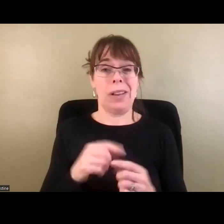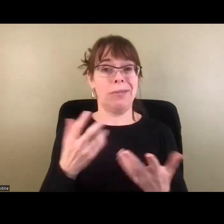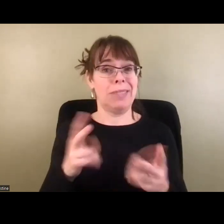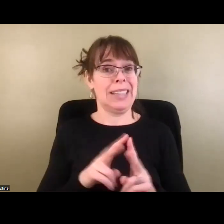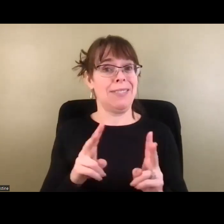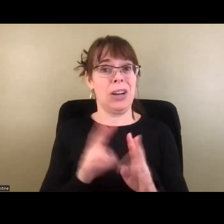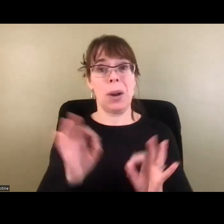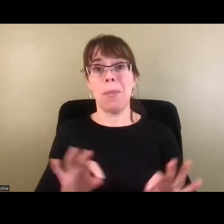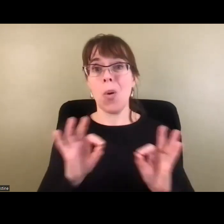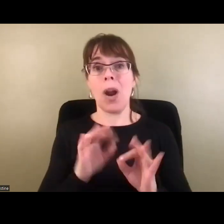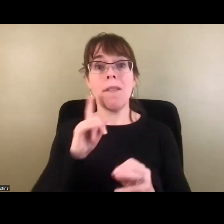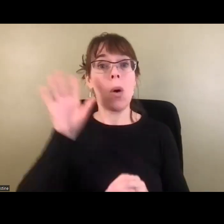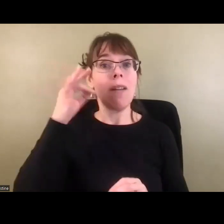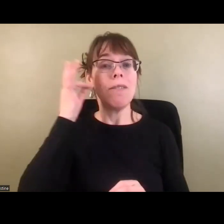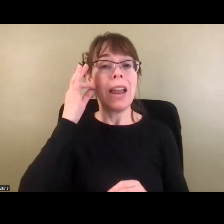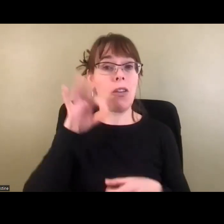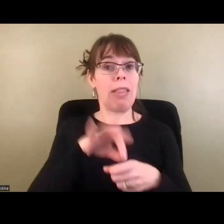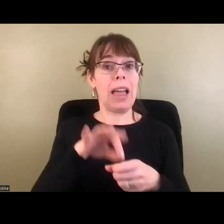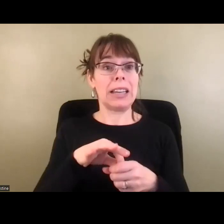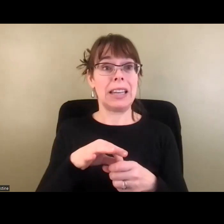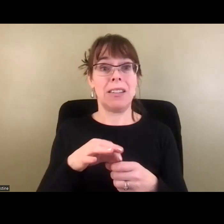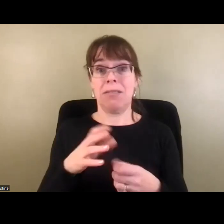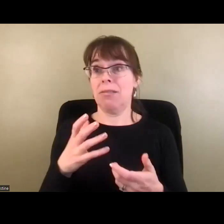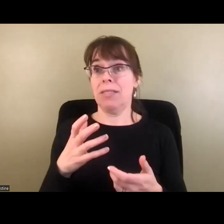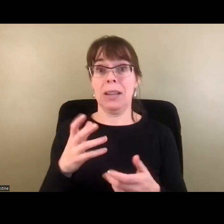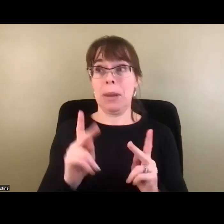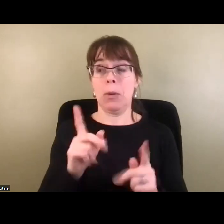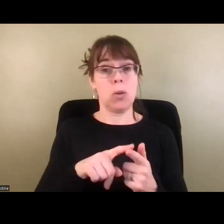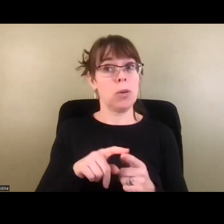important for federally elected officials to constantly be held accountable. And